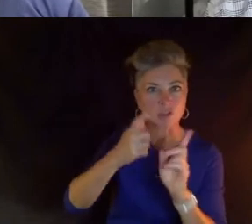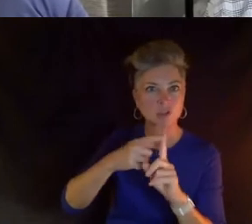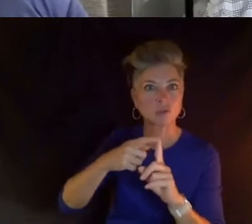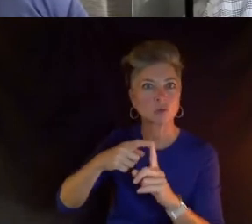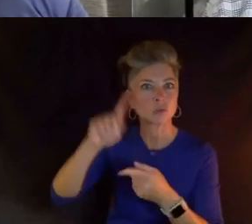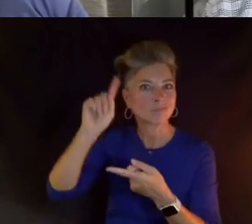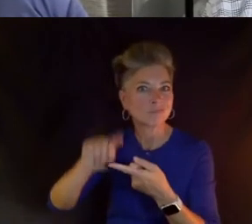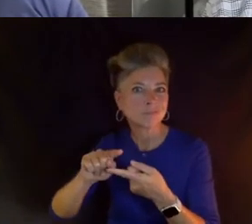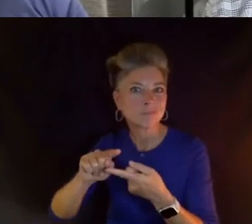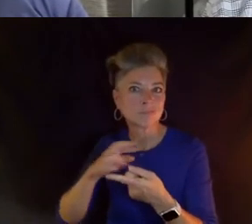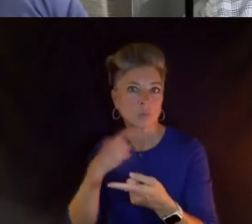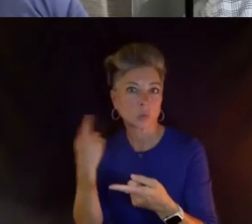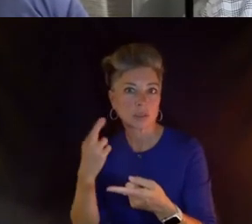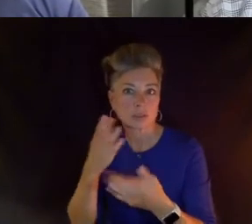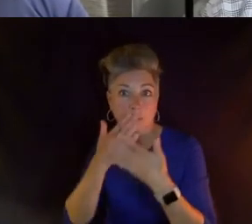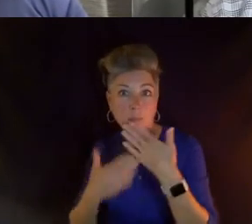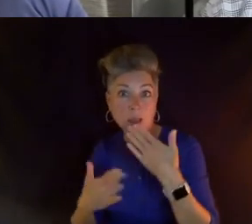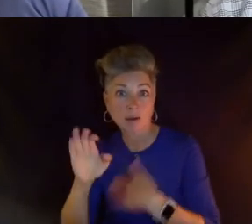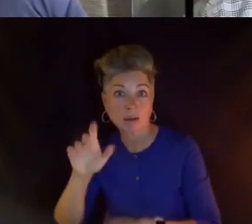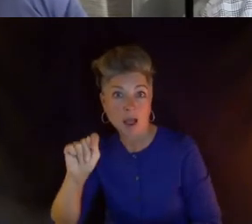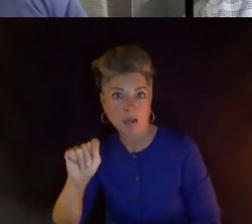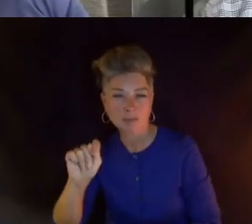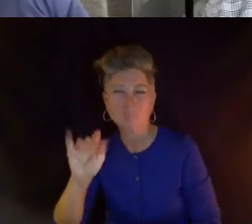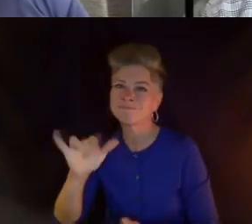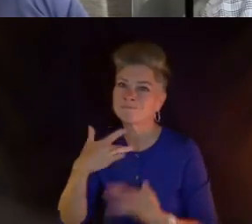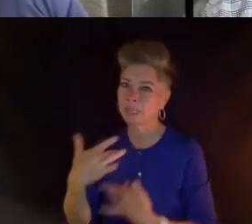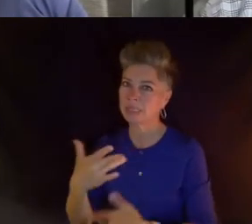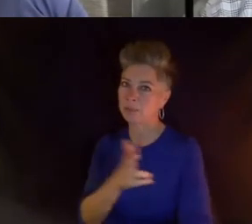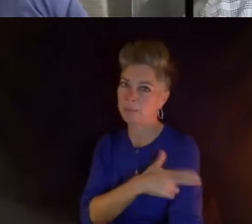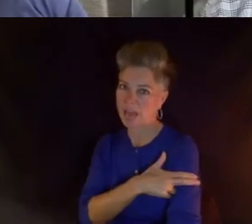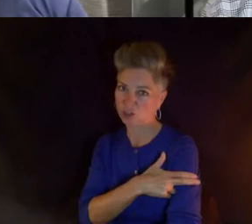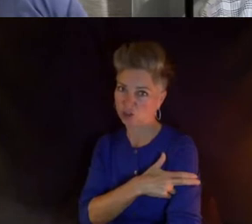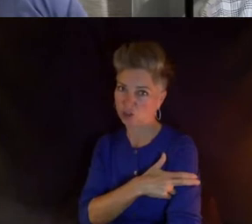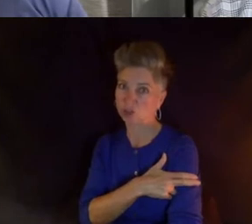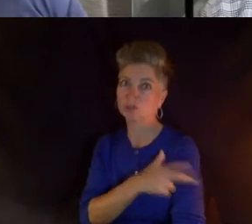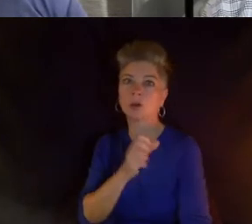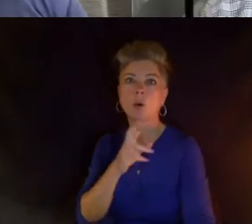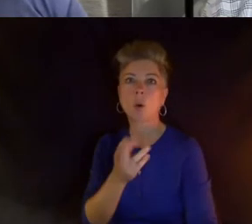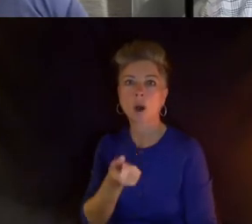which would be the patch, or a sublingual tablet of estrogen,